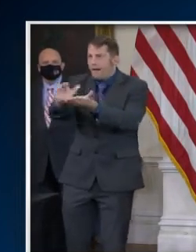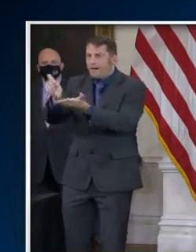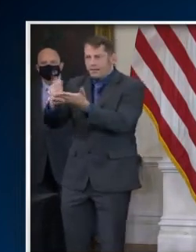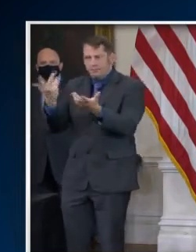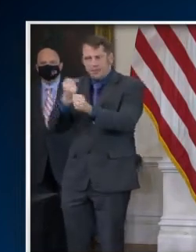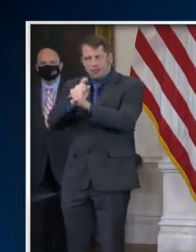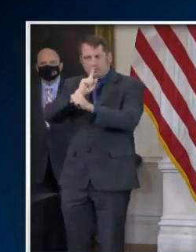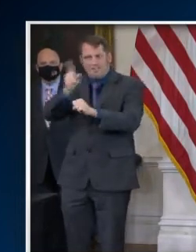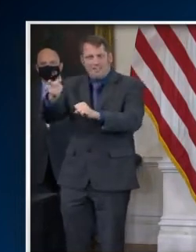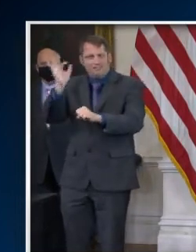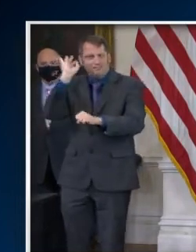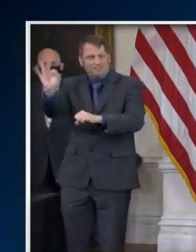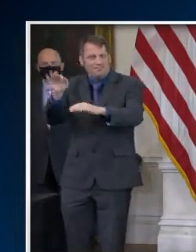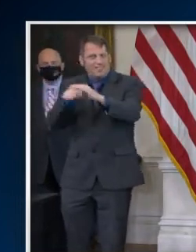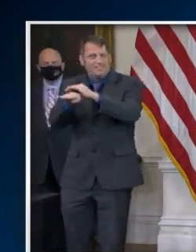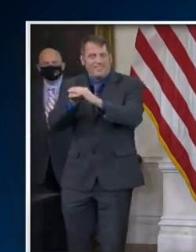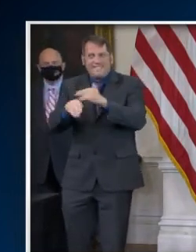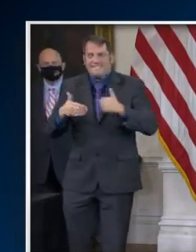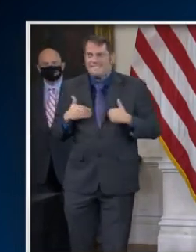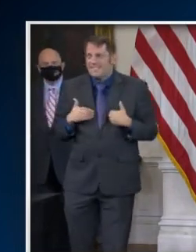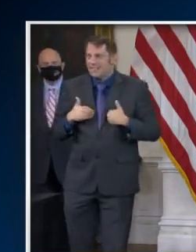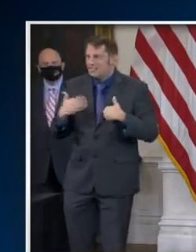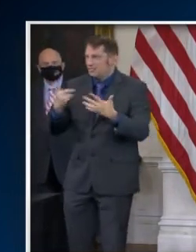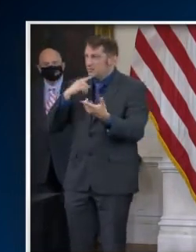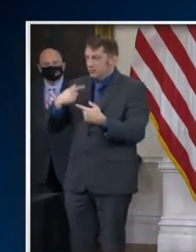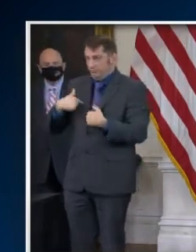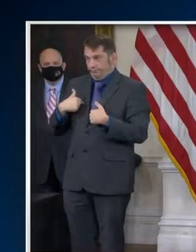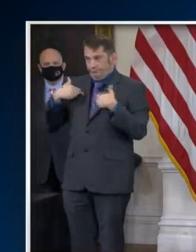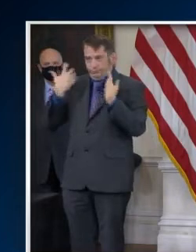ULTIMATELY INCREASING MARYLANDERS ACCESS TO THE VACCINE.